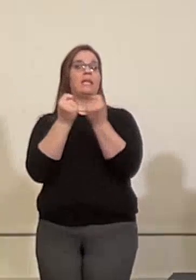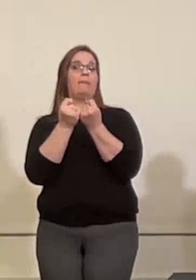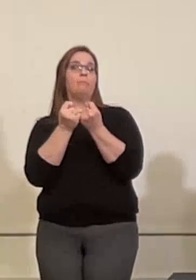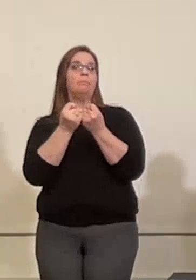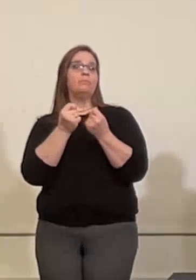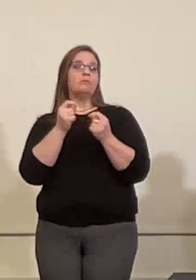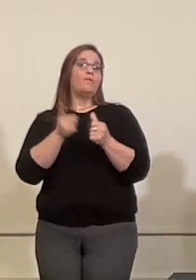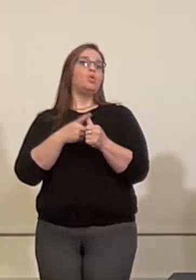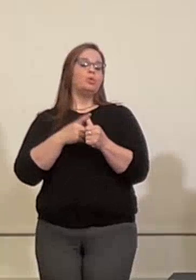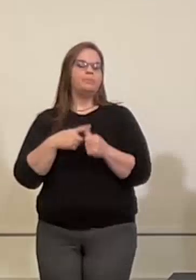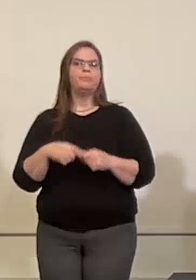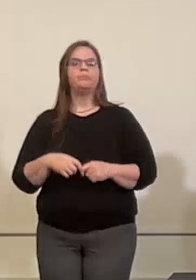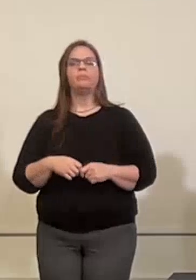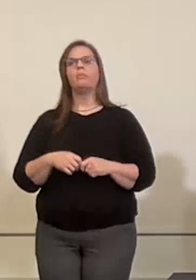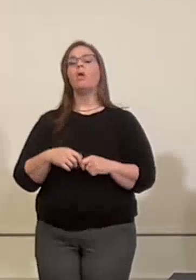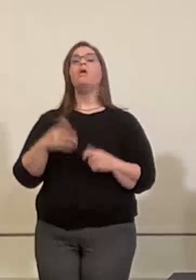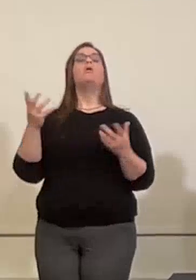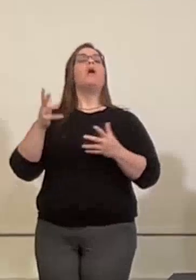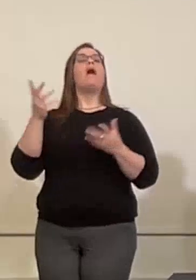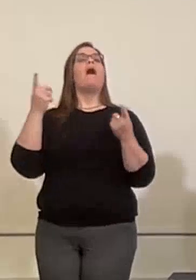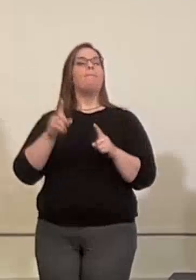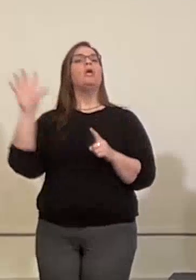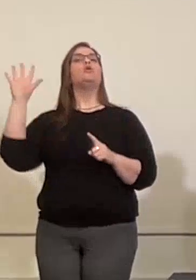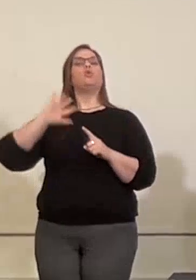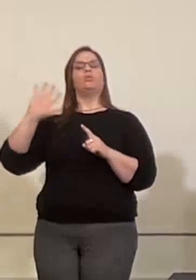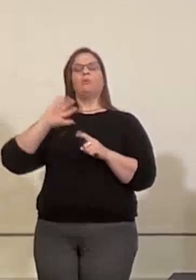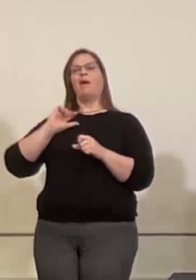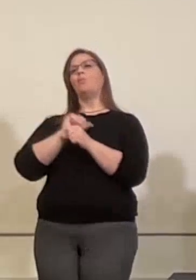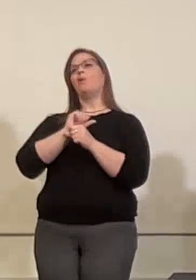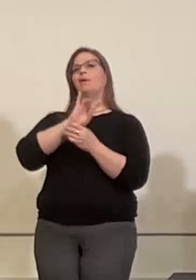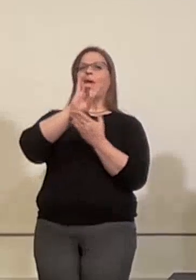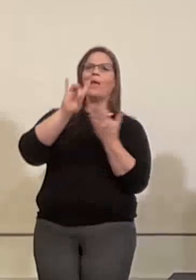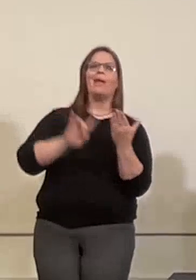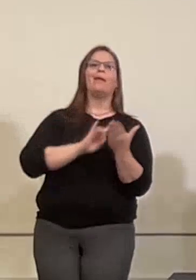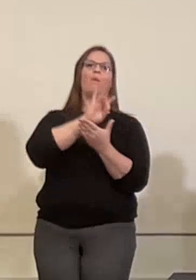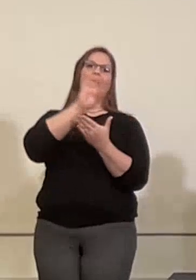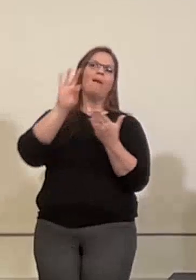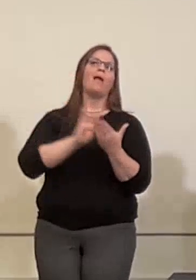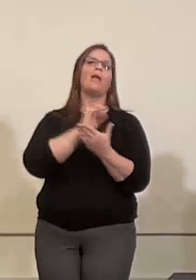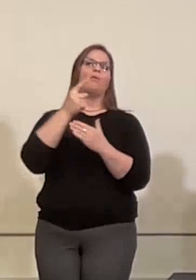What I used to do was I would work 8-9 hour days, but then I'd